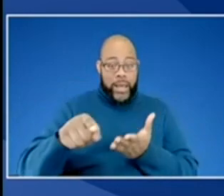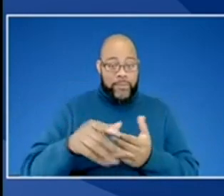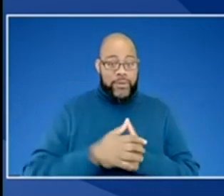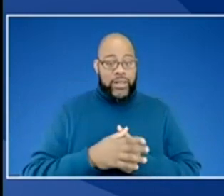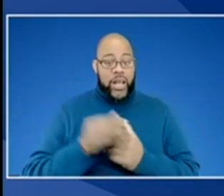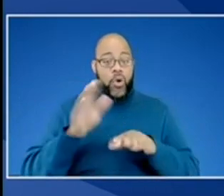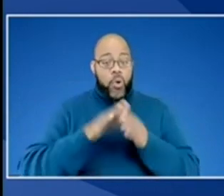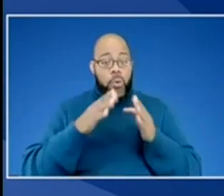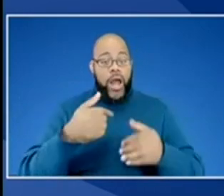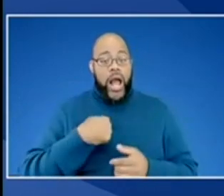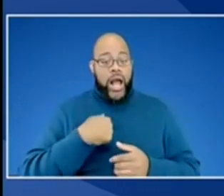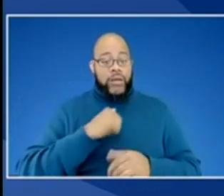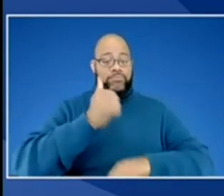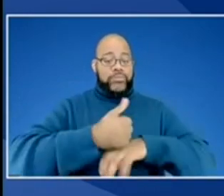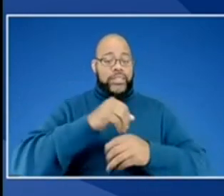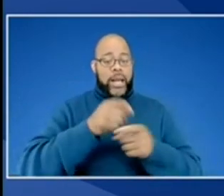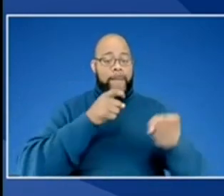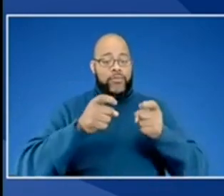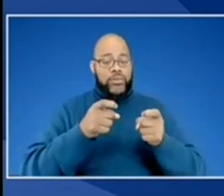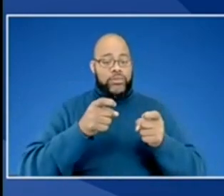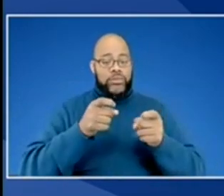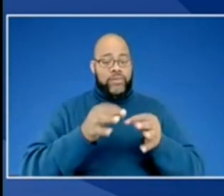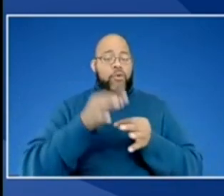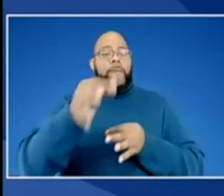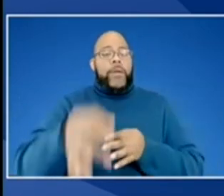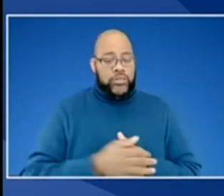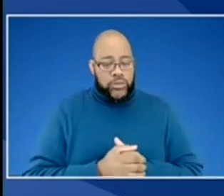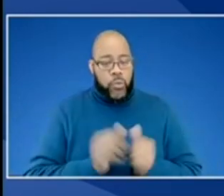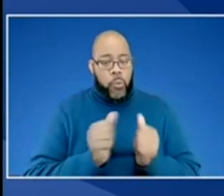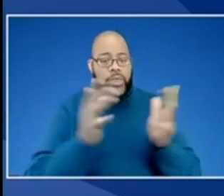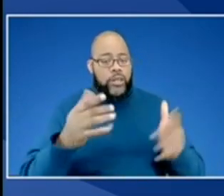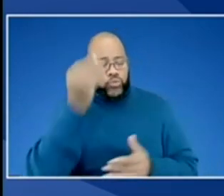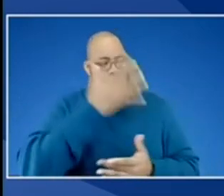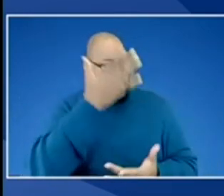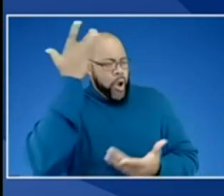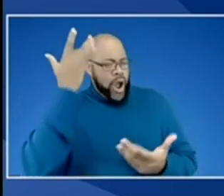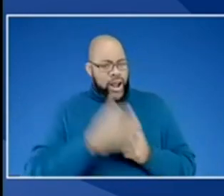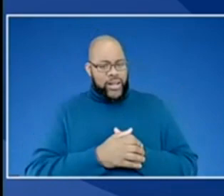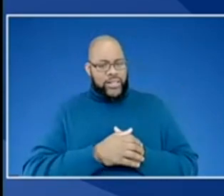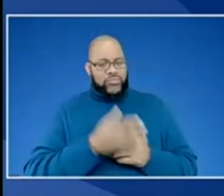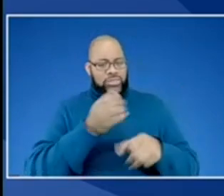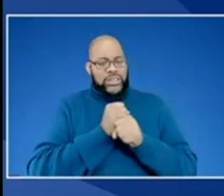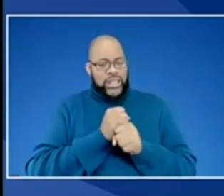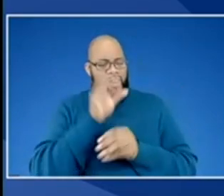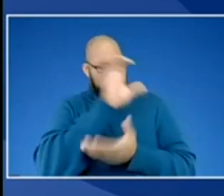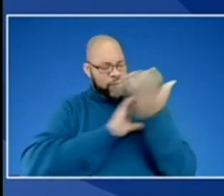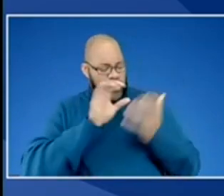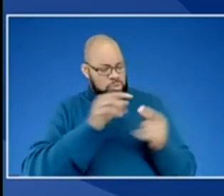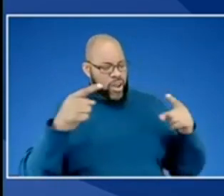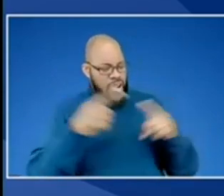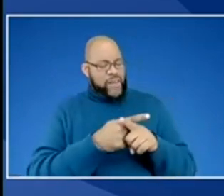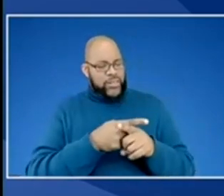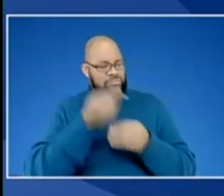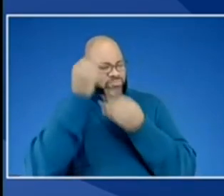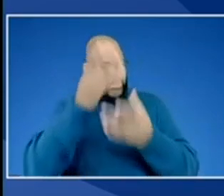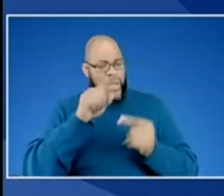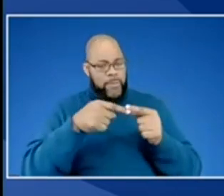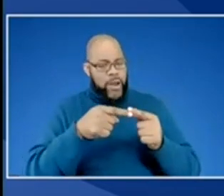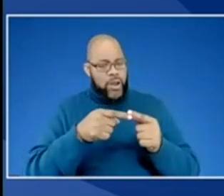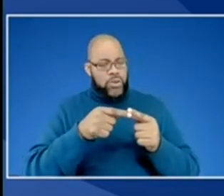was placed into an administrative forbearance without ever being told why, and received confusing, conflicting information about auto debit that left me